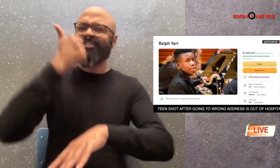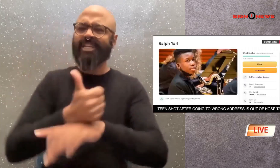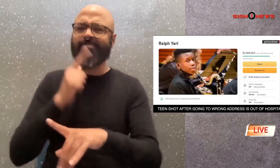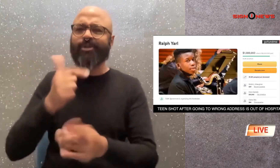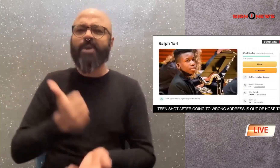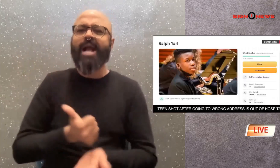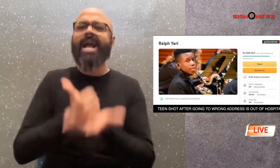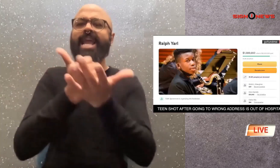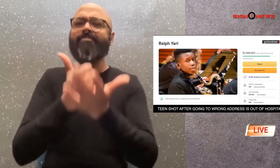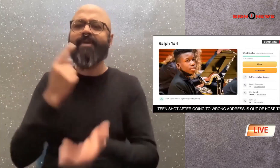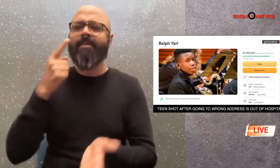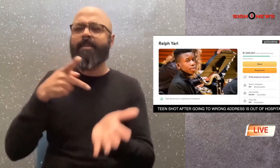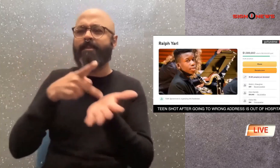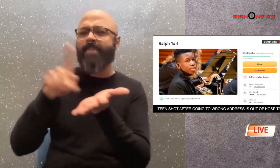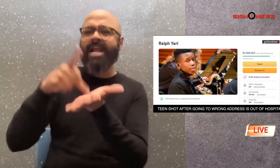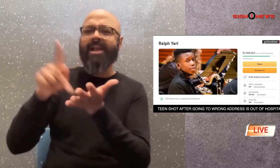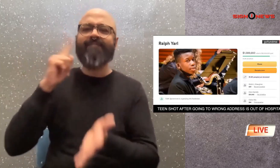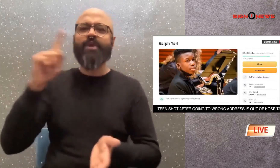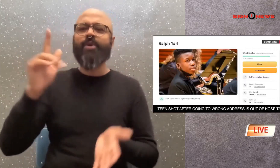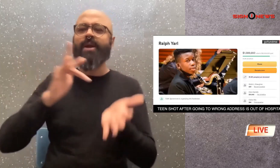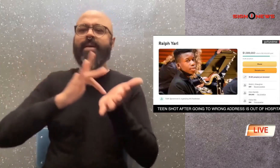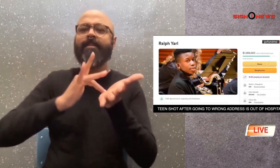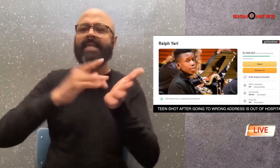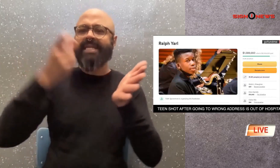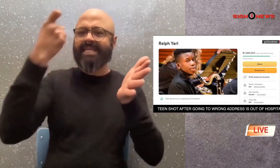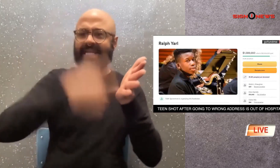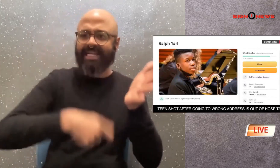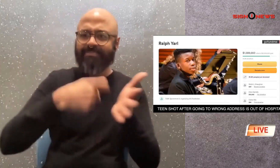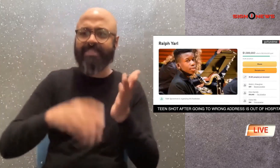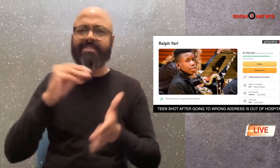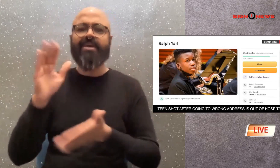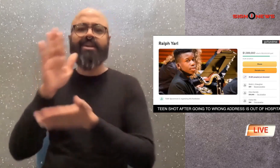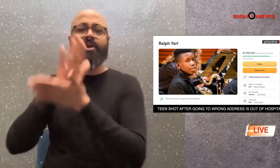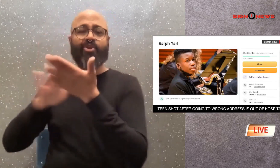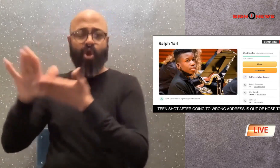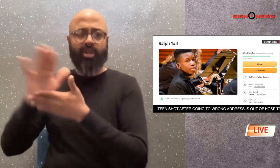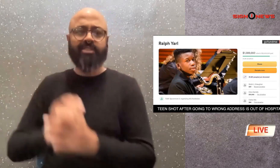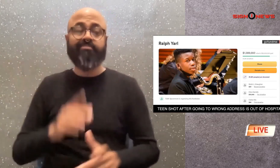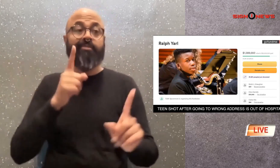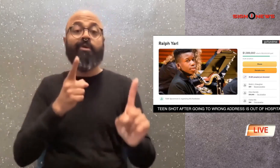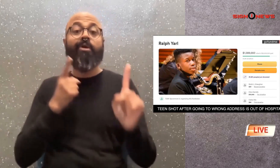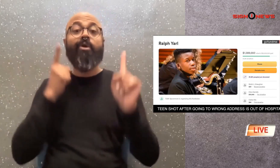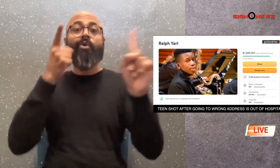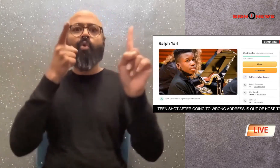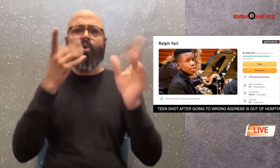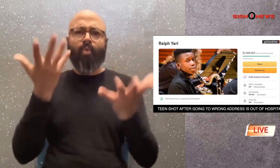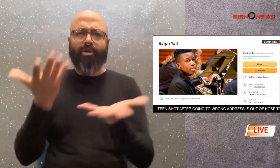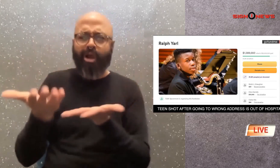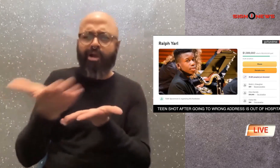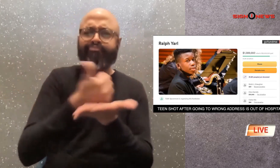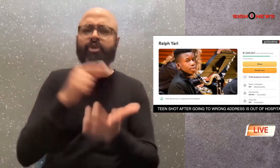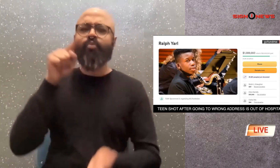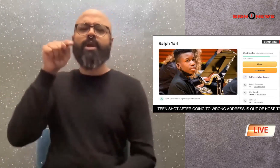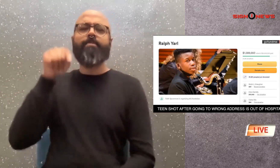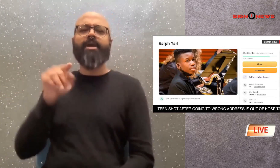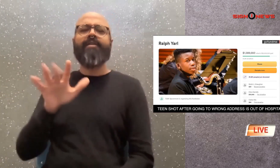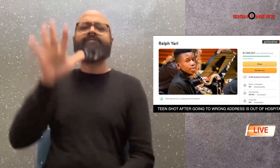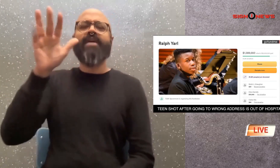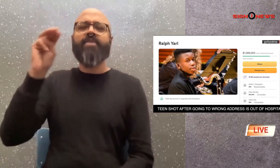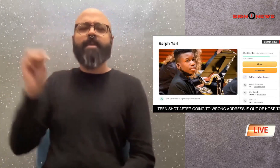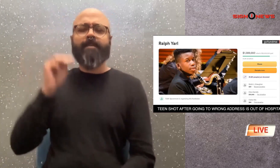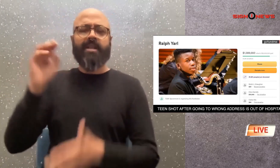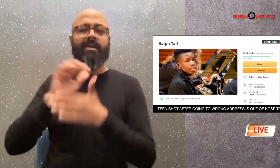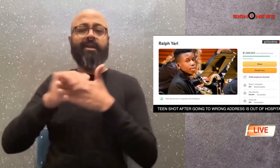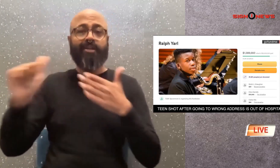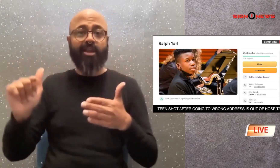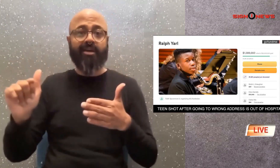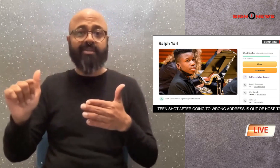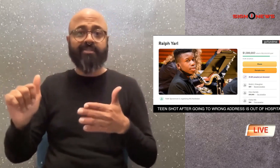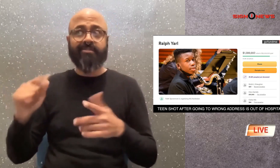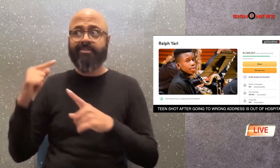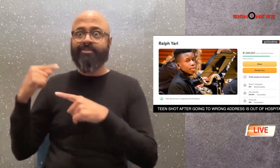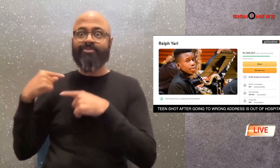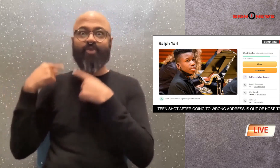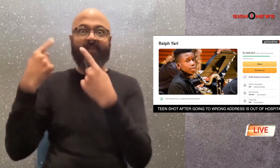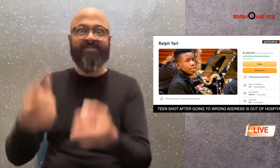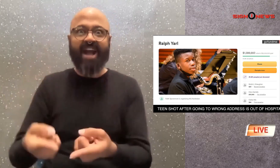Yarl has been set up to help pay for medical expenses and college the goal was $1.5 million